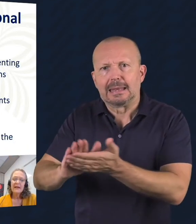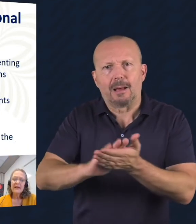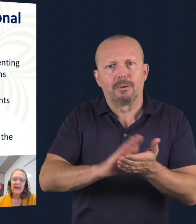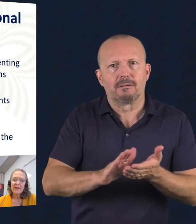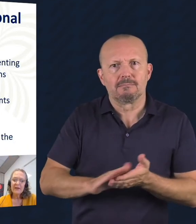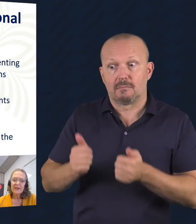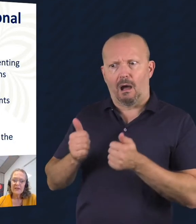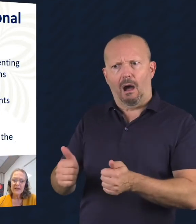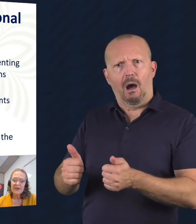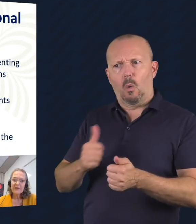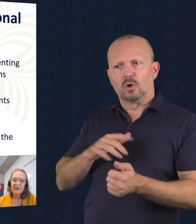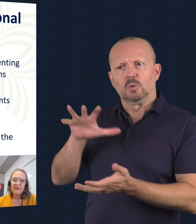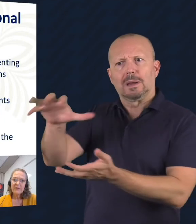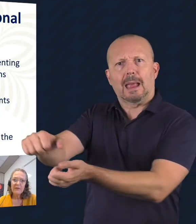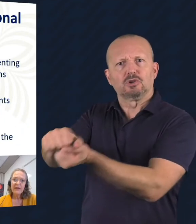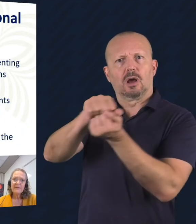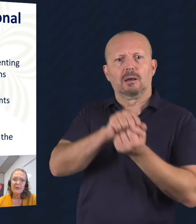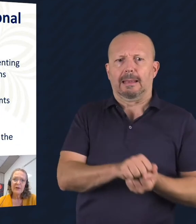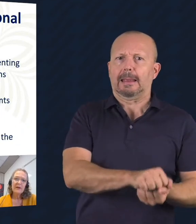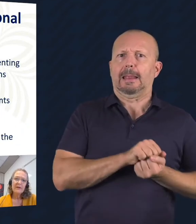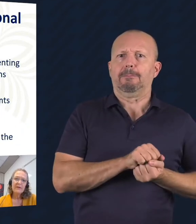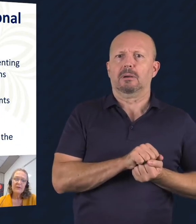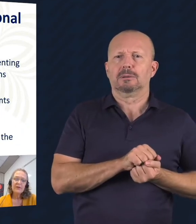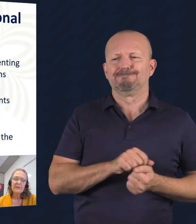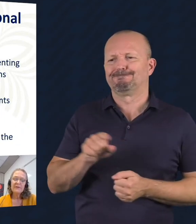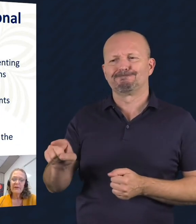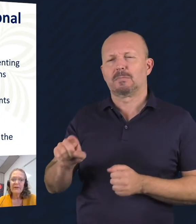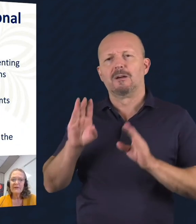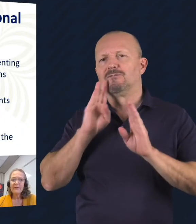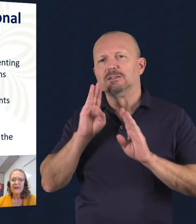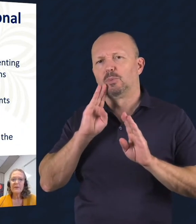The current legislation for Facebook, or Terms of Reference for Facebook,